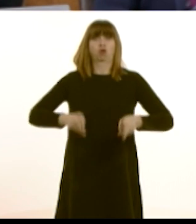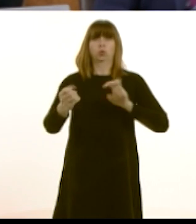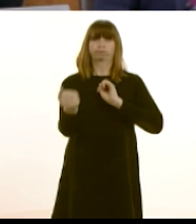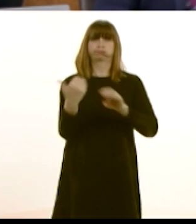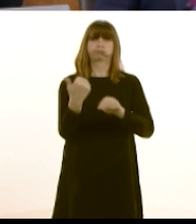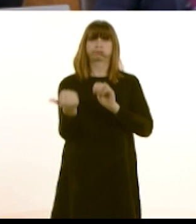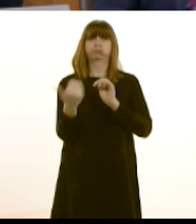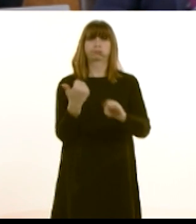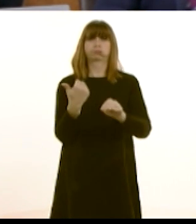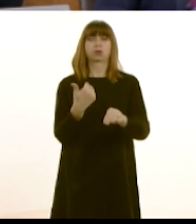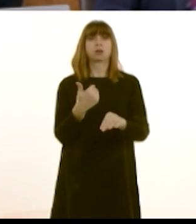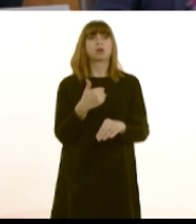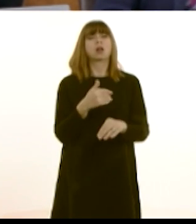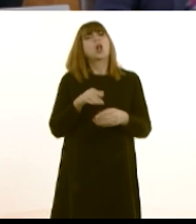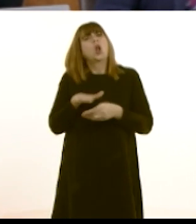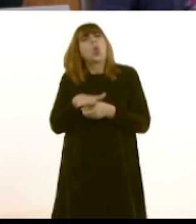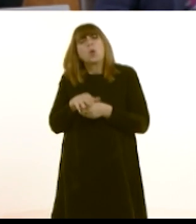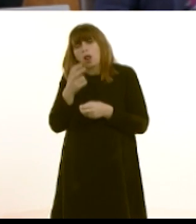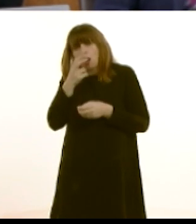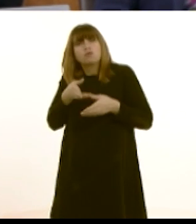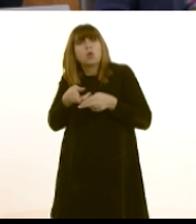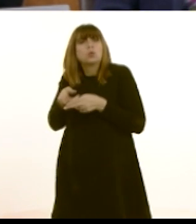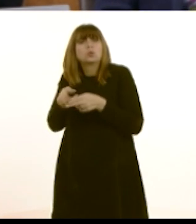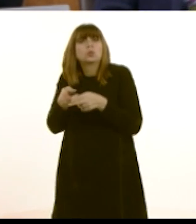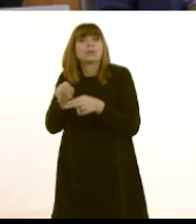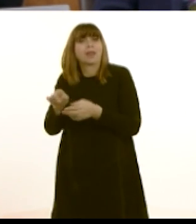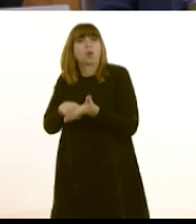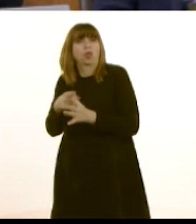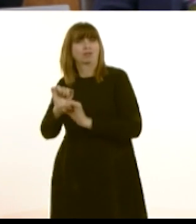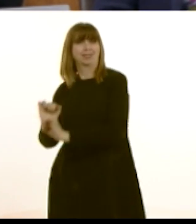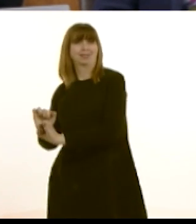course, the local roads, which are the responsibility of the local authorities.